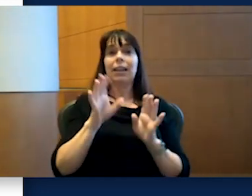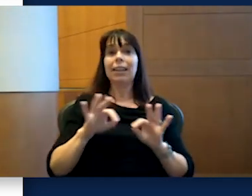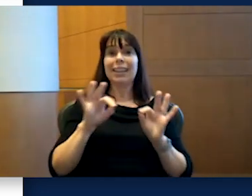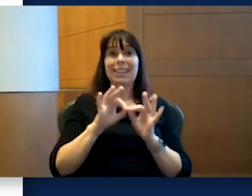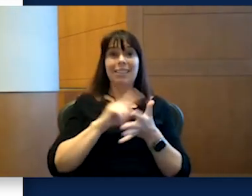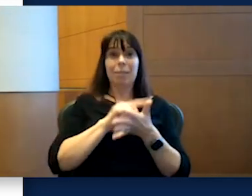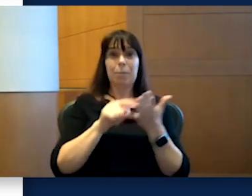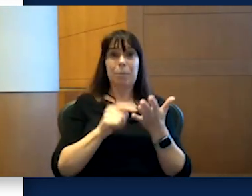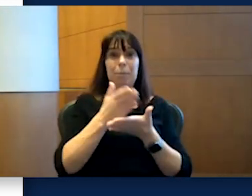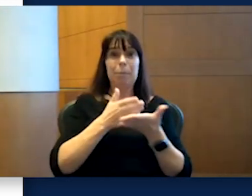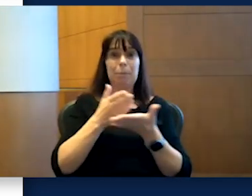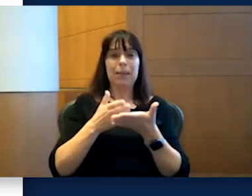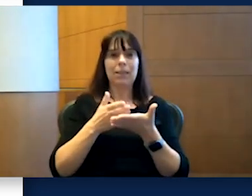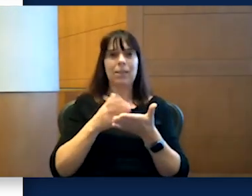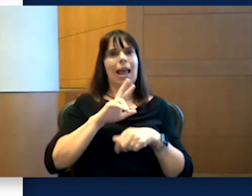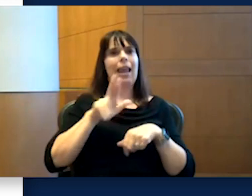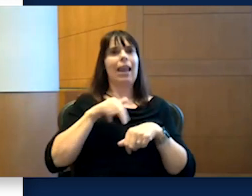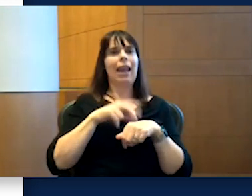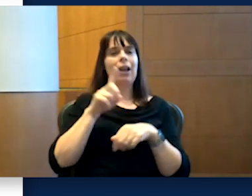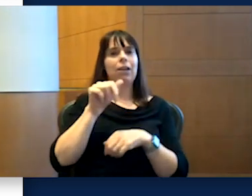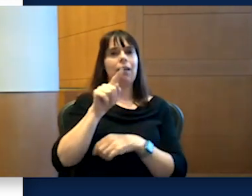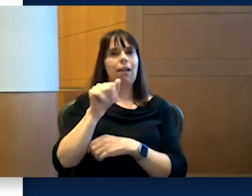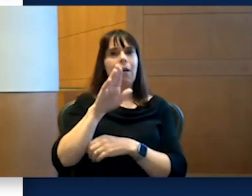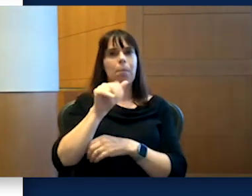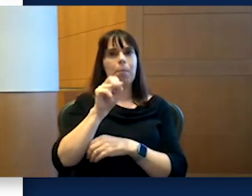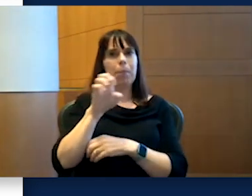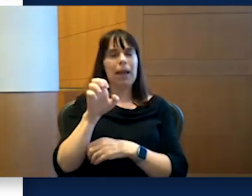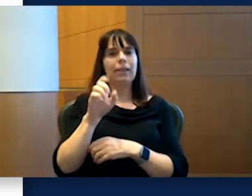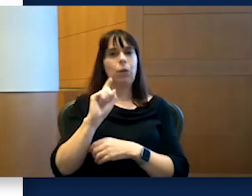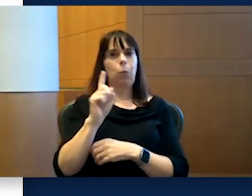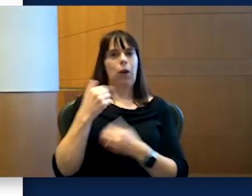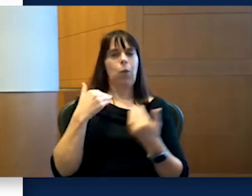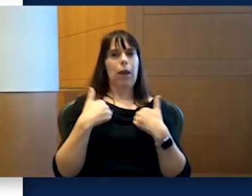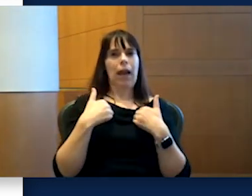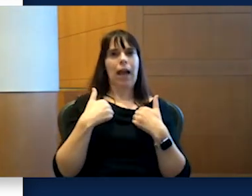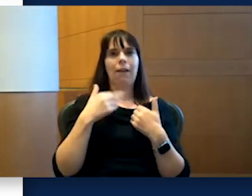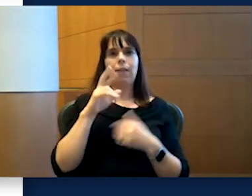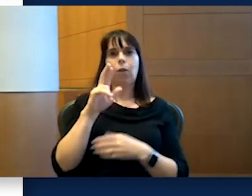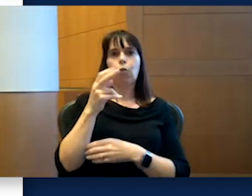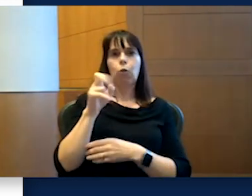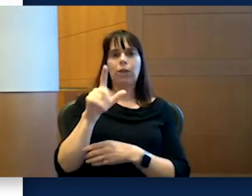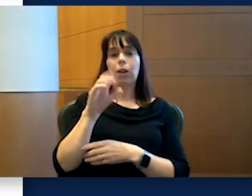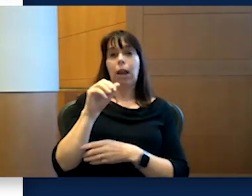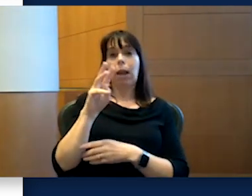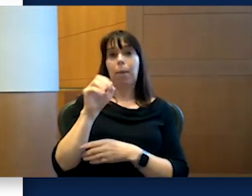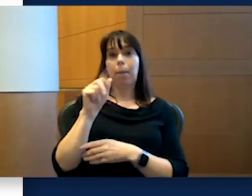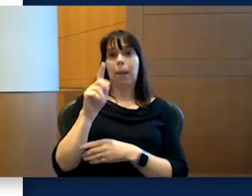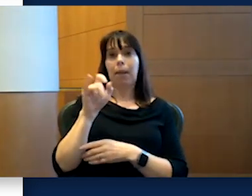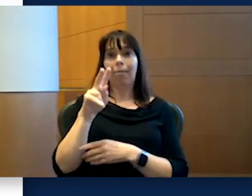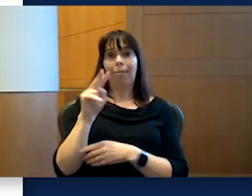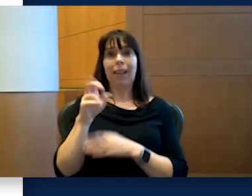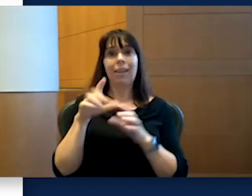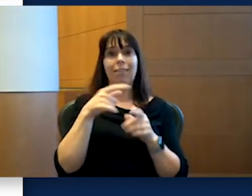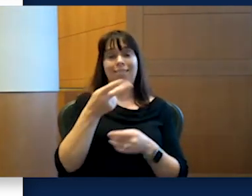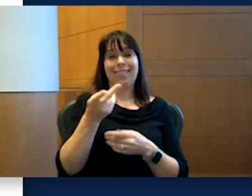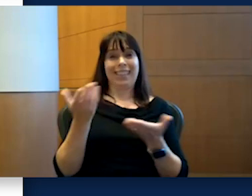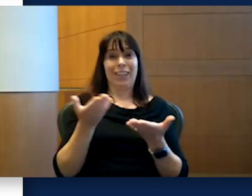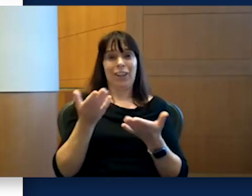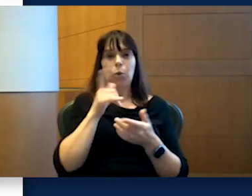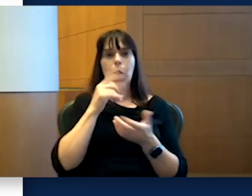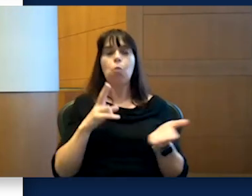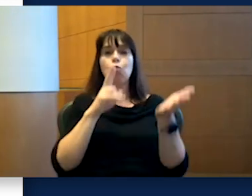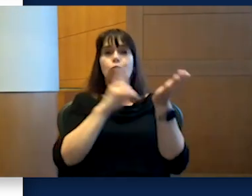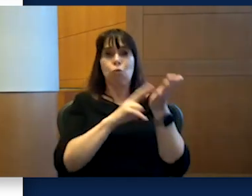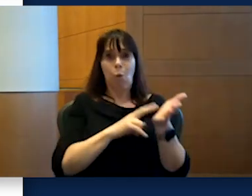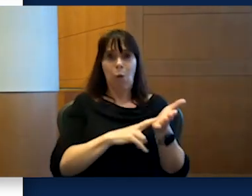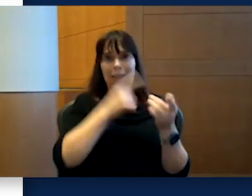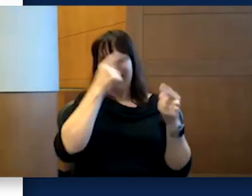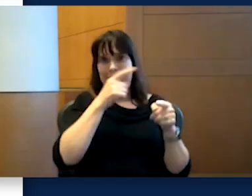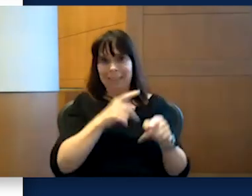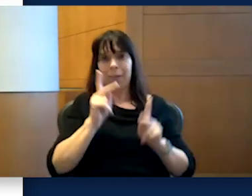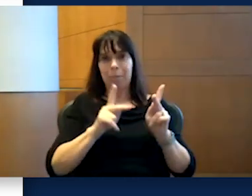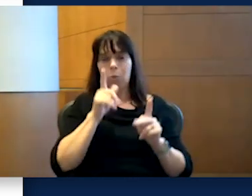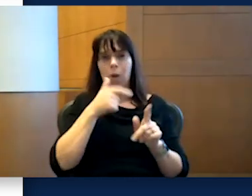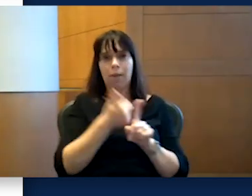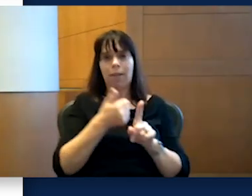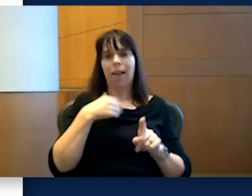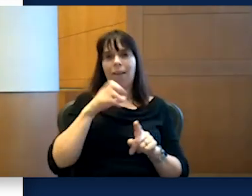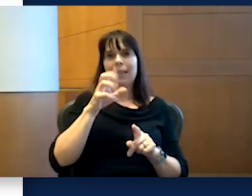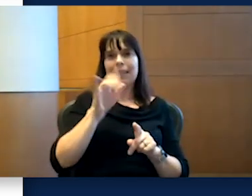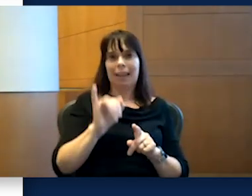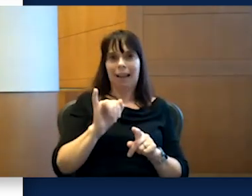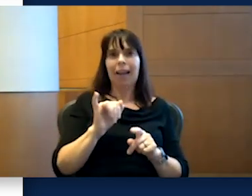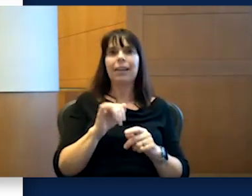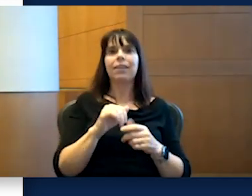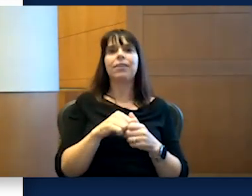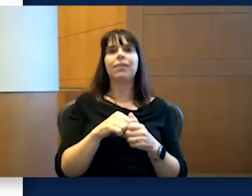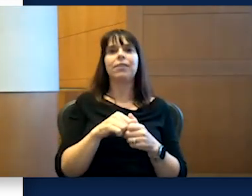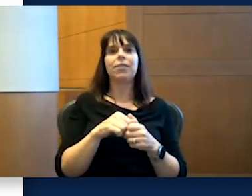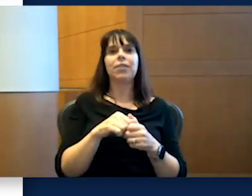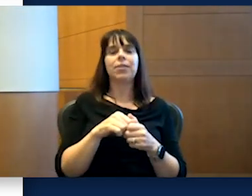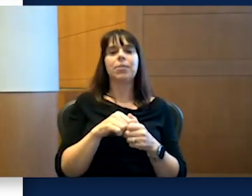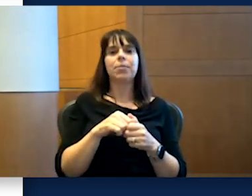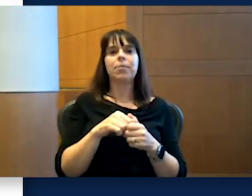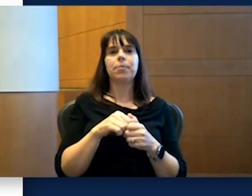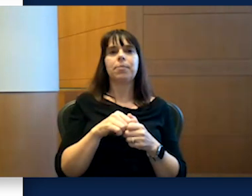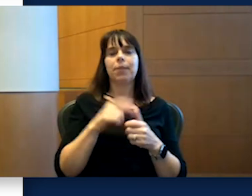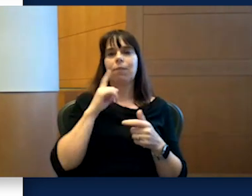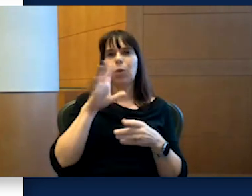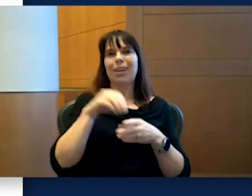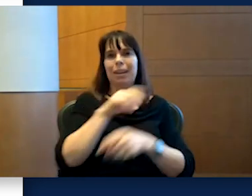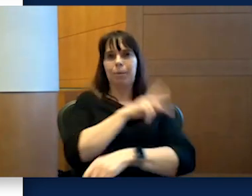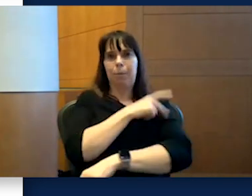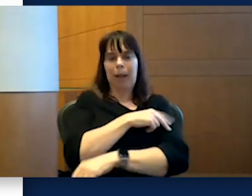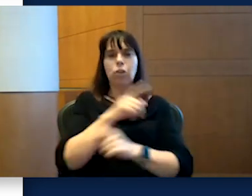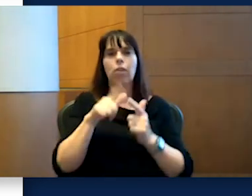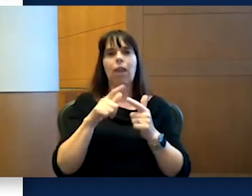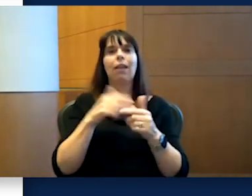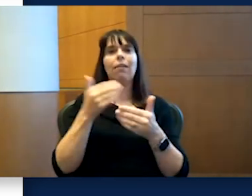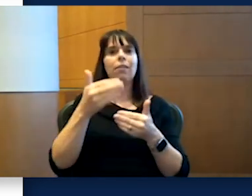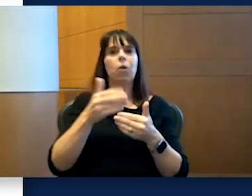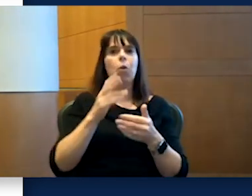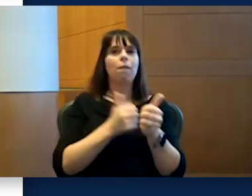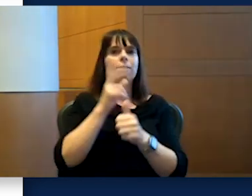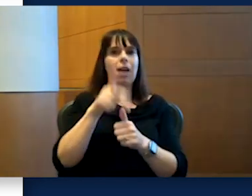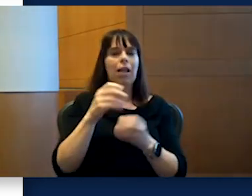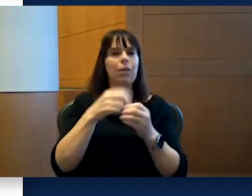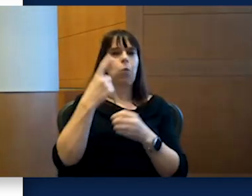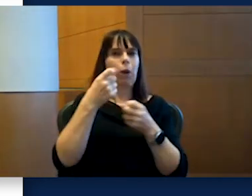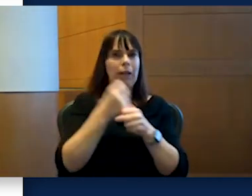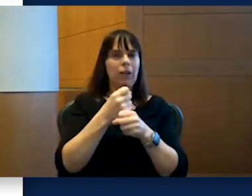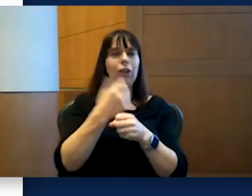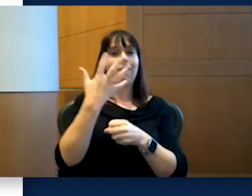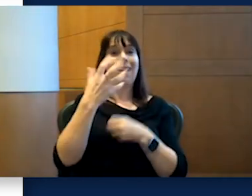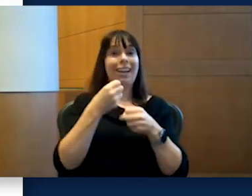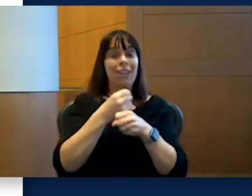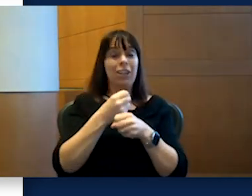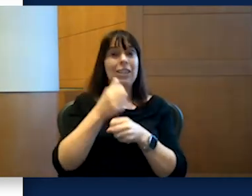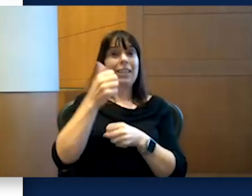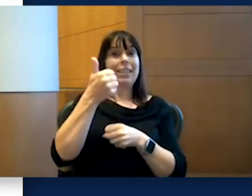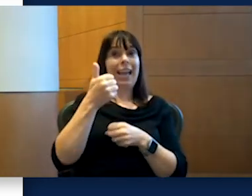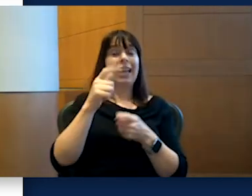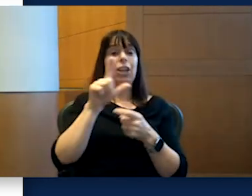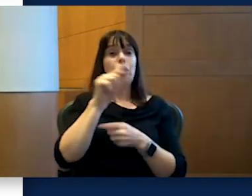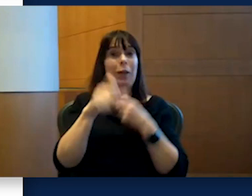The primary -- sorry, the focus is once again comprehensive care, improving access. And the key pieces here are the national database, in which we have Rachel and Madeline over here, who are enrolling and consenting our folks with spinal cord injury on the inpatient unit, and then following up with them at one year, five years, ten years, twenty years.